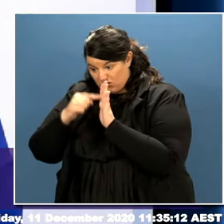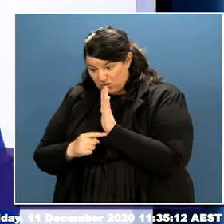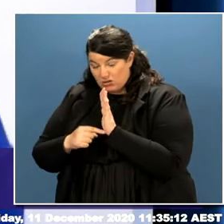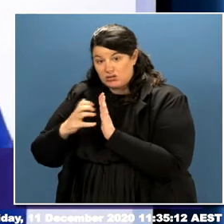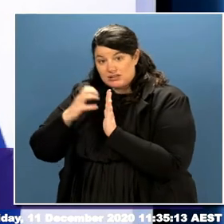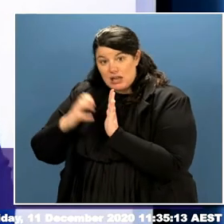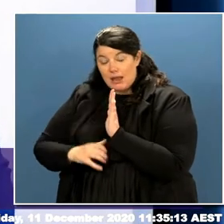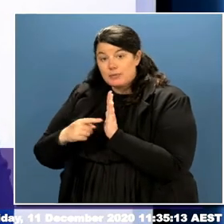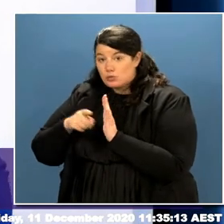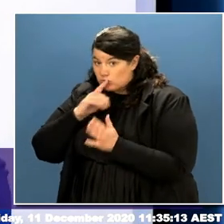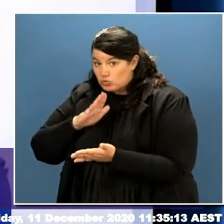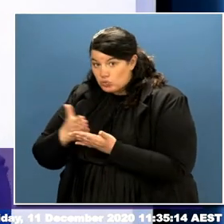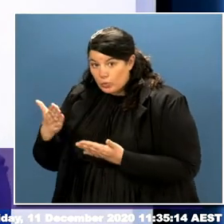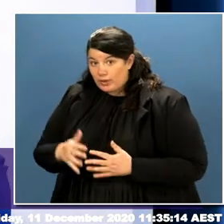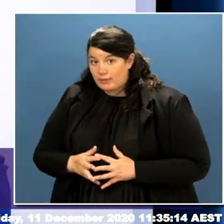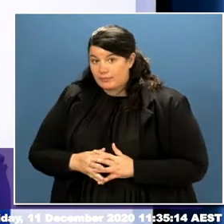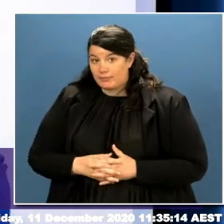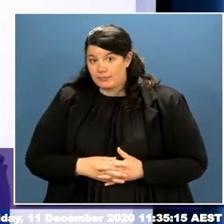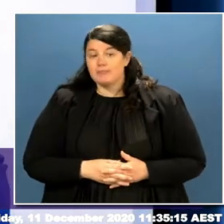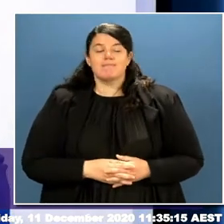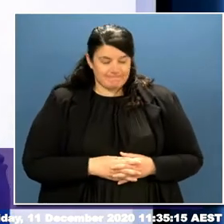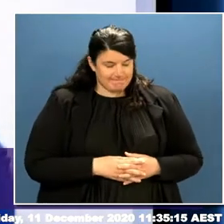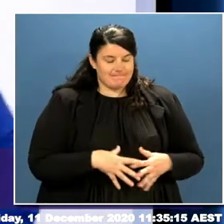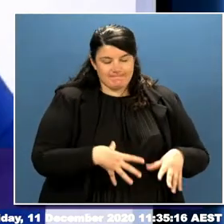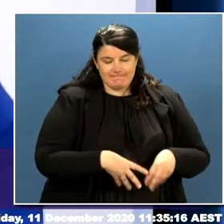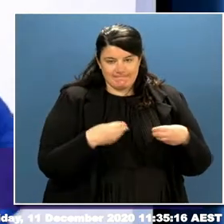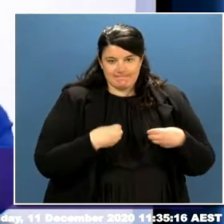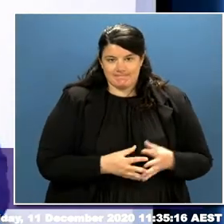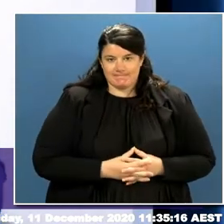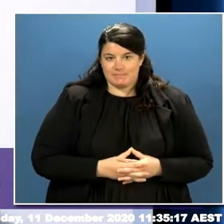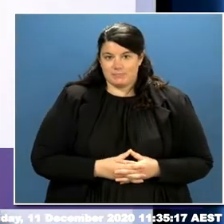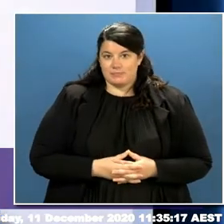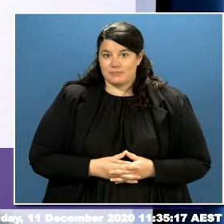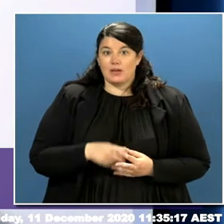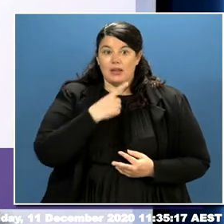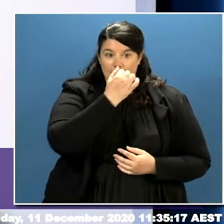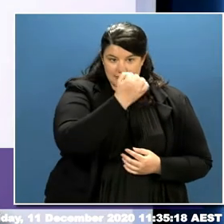collectively is true? Yes. I like the nod of all three.